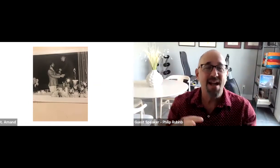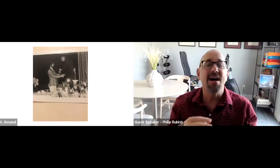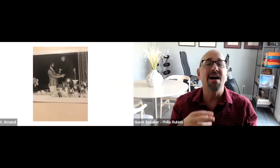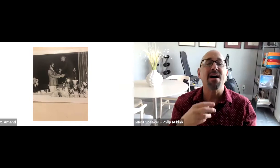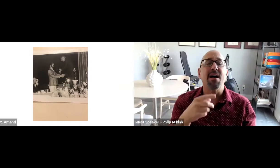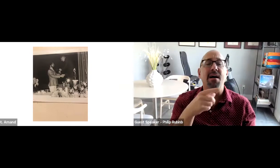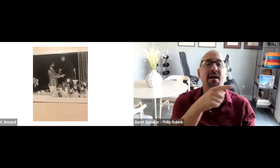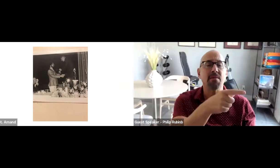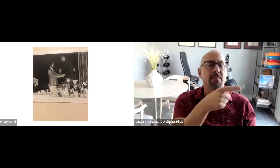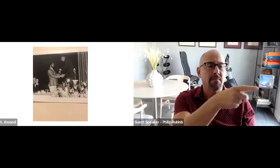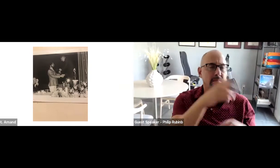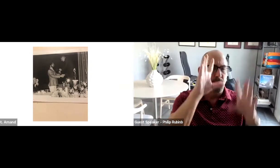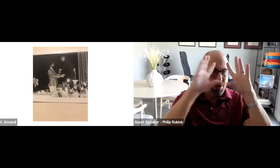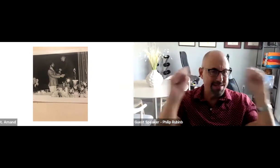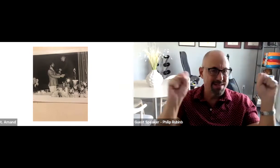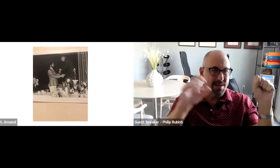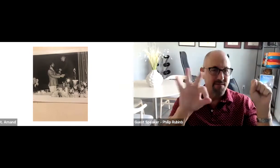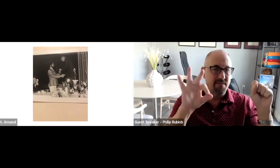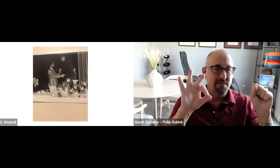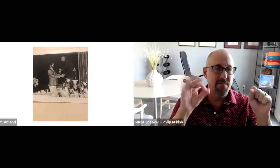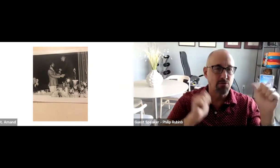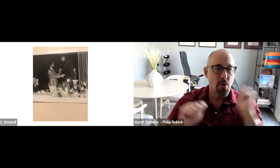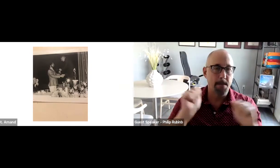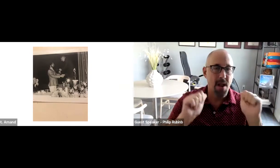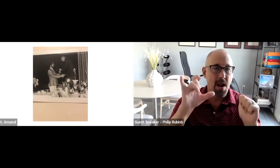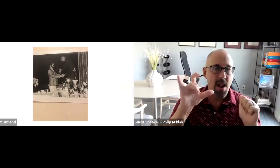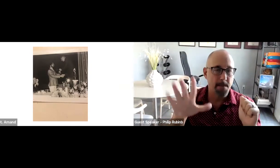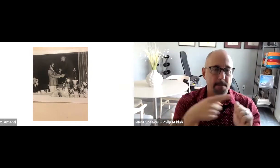or the old guy smoking a cigar and playing cards,